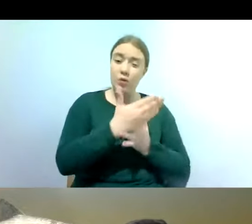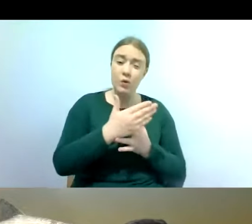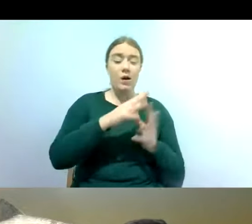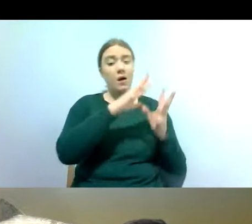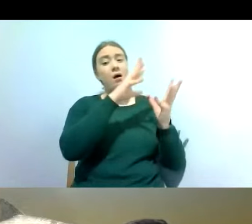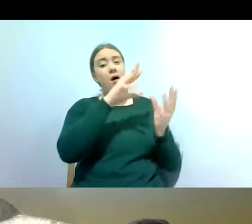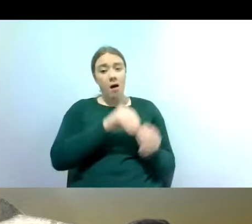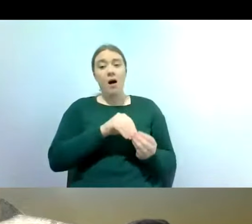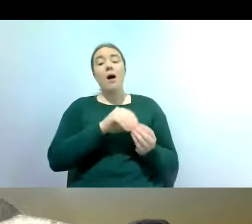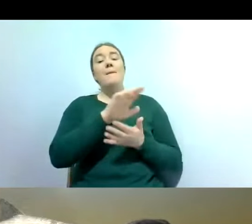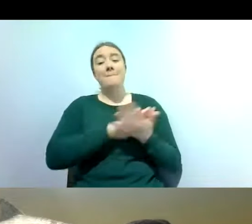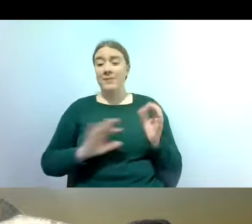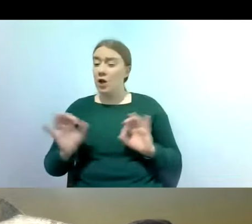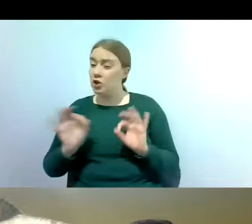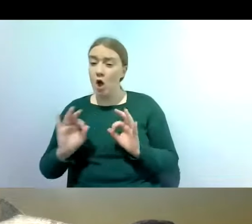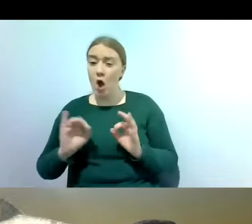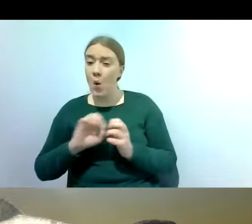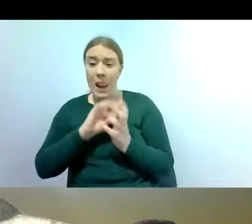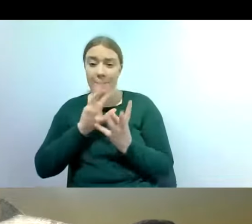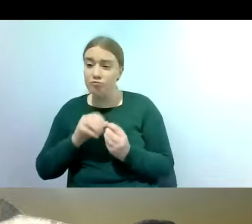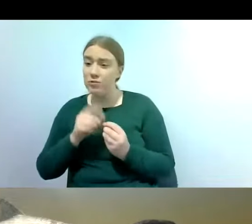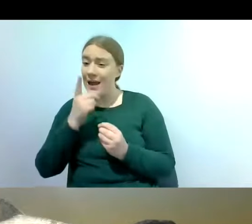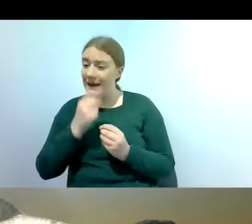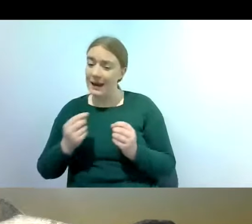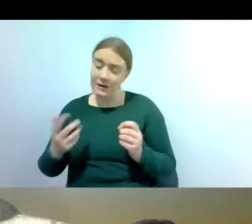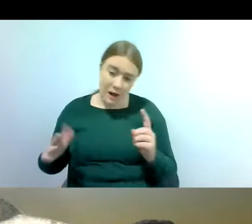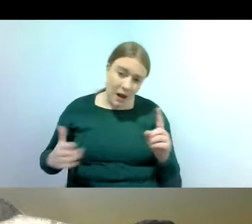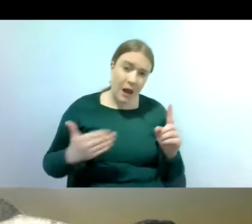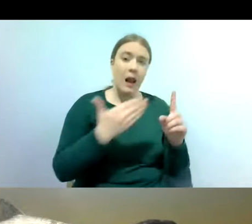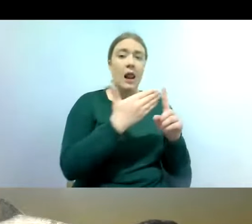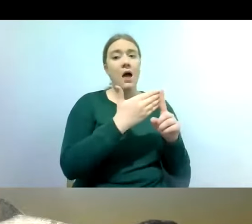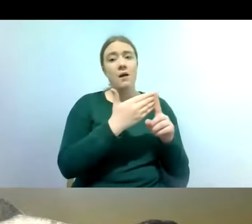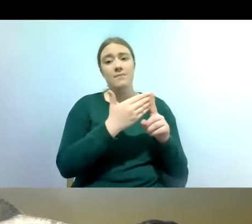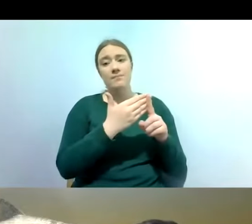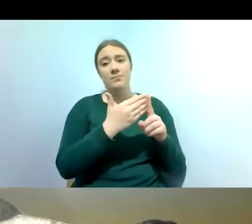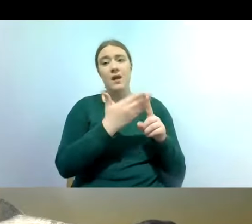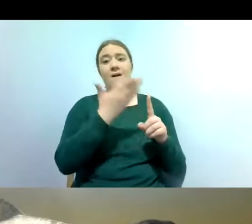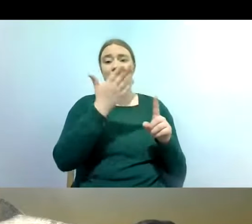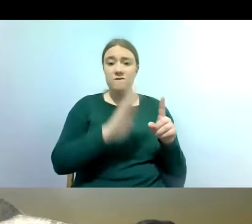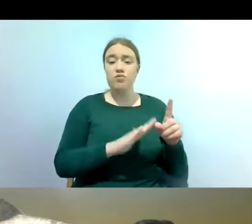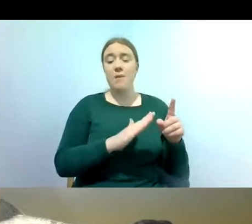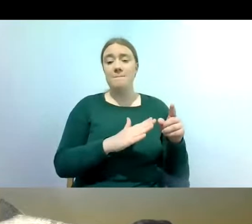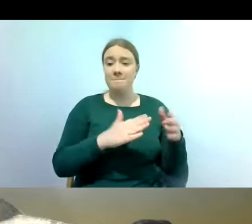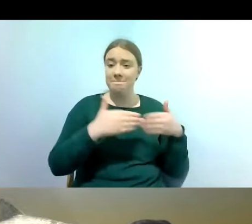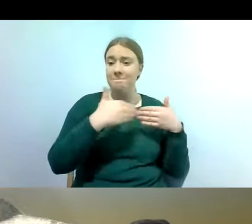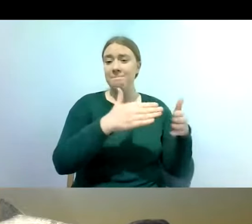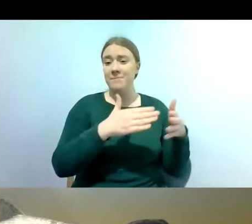that no sea lamprey reached um areas upstream of the major navigation wheels on the river seven